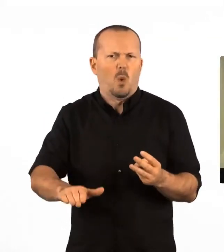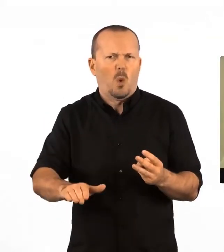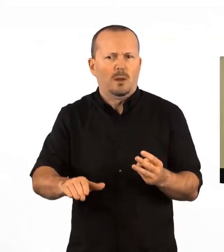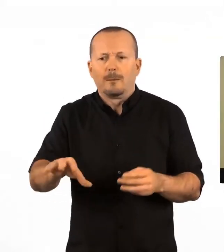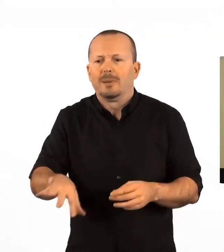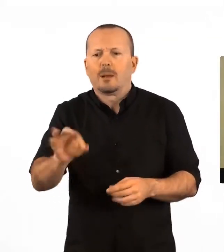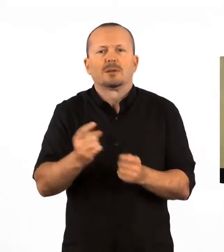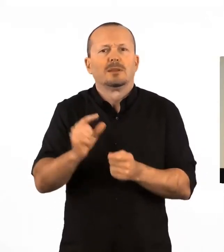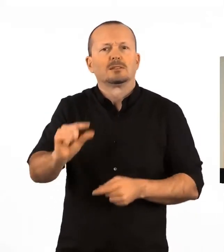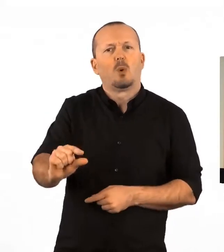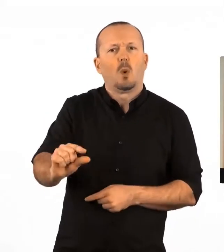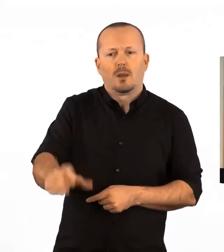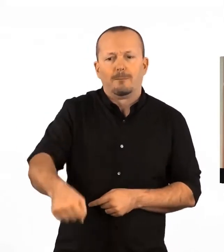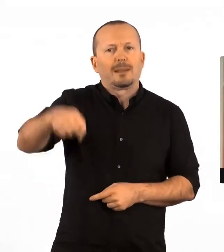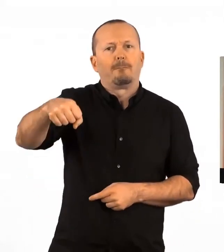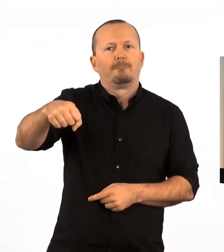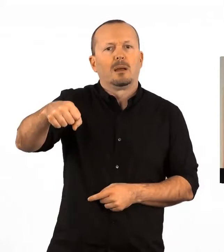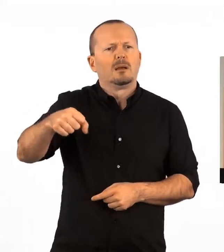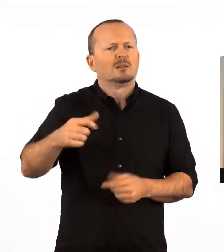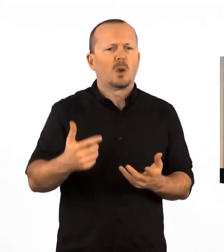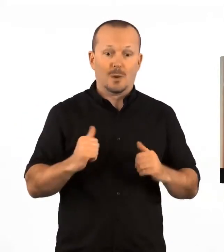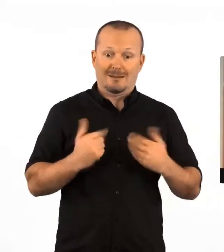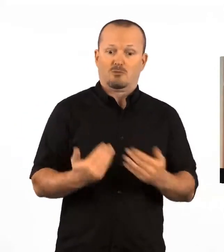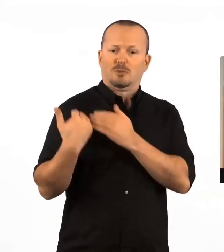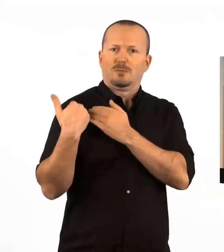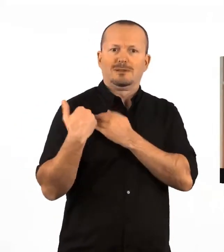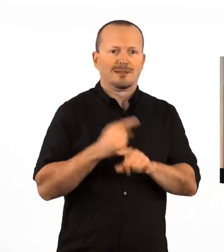she was the tiny one. Having those responsibilities, the kids just thought it was awesome.